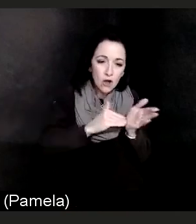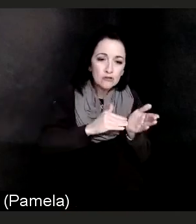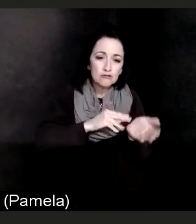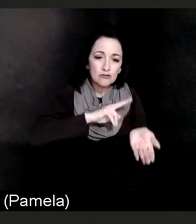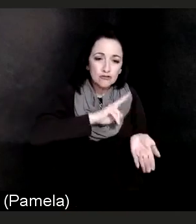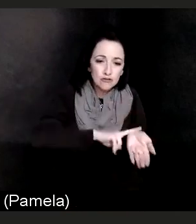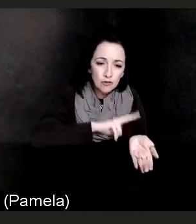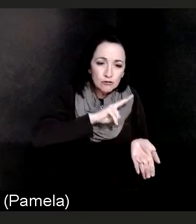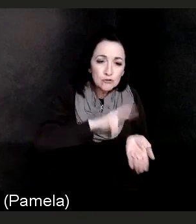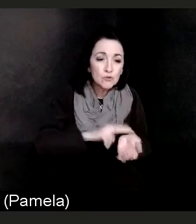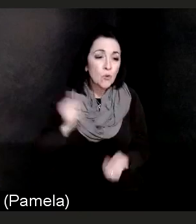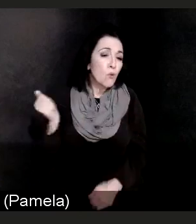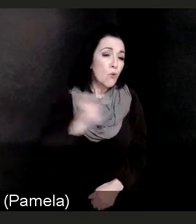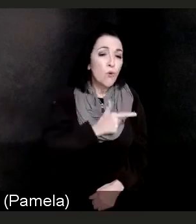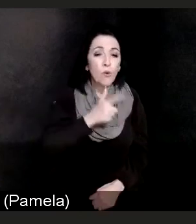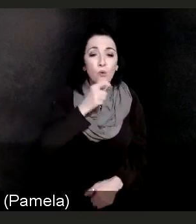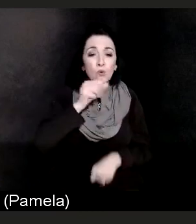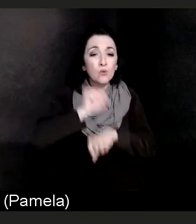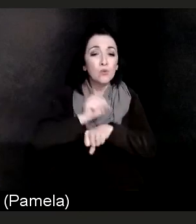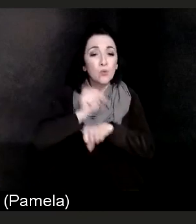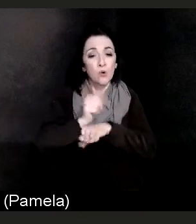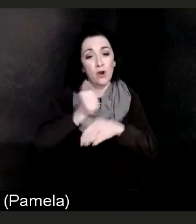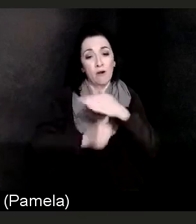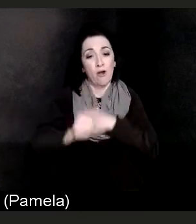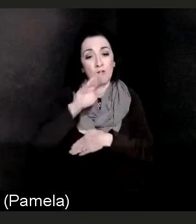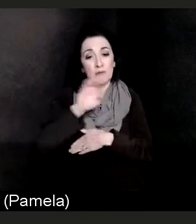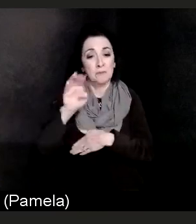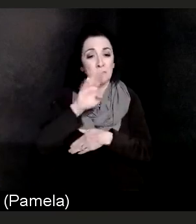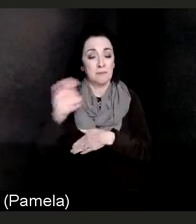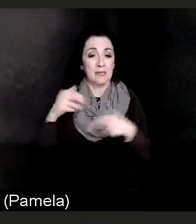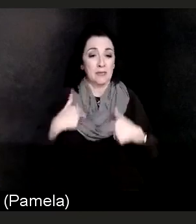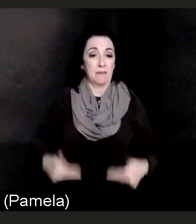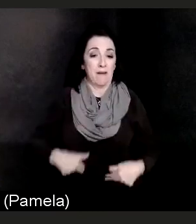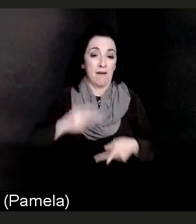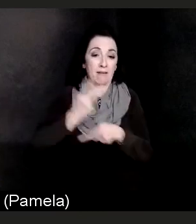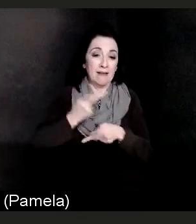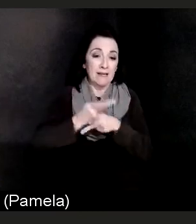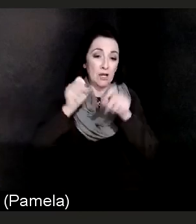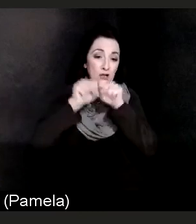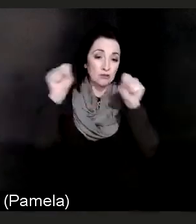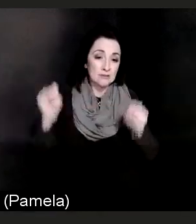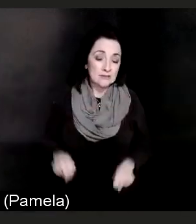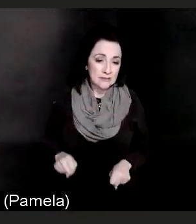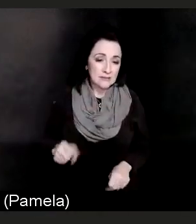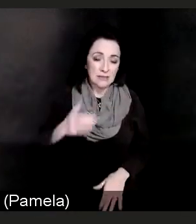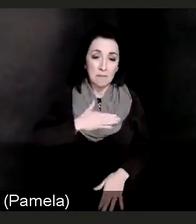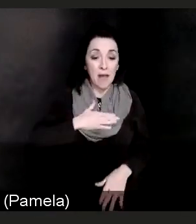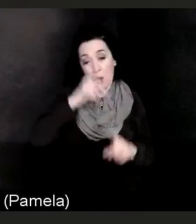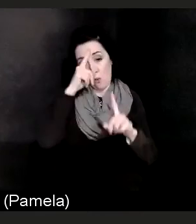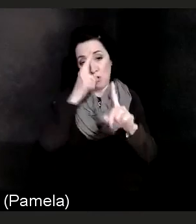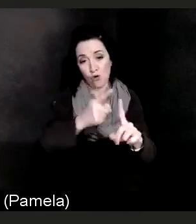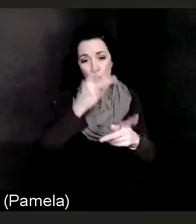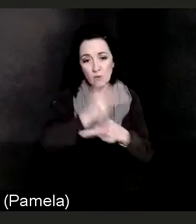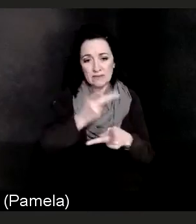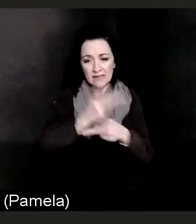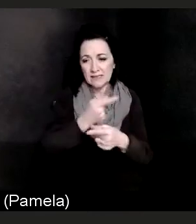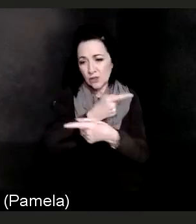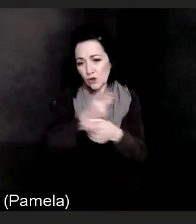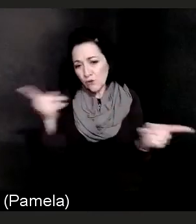everybody here whose mission is to take care of you, thank you so much for listening today, thank you for so much for your trust,